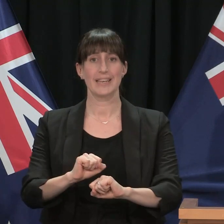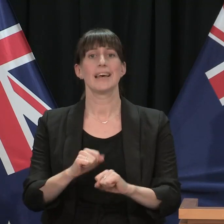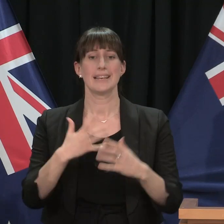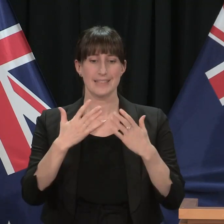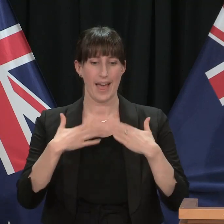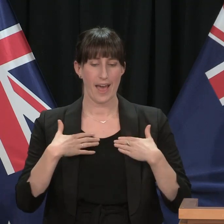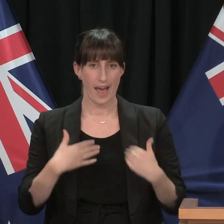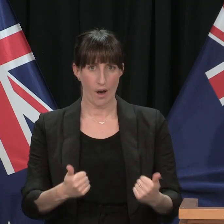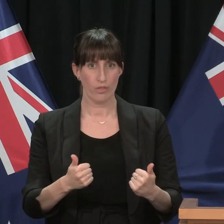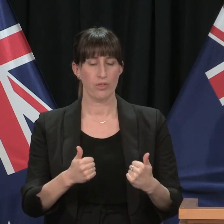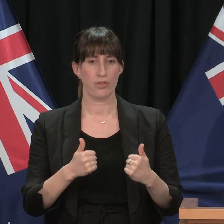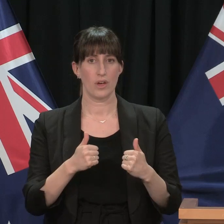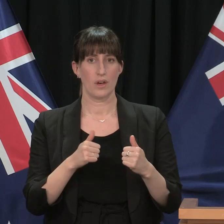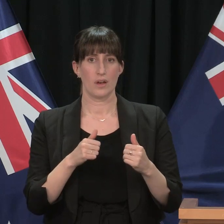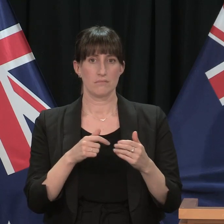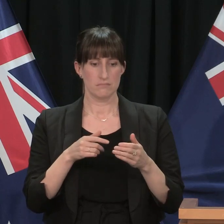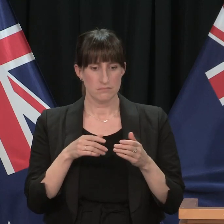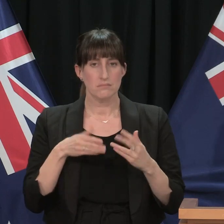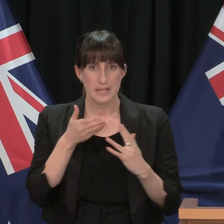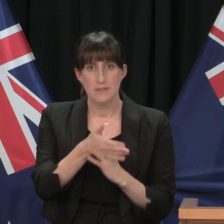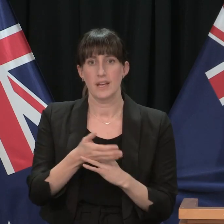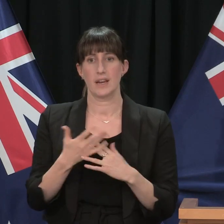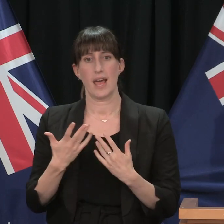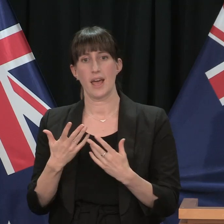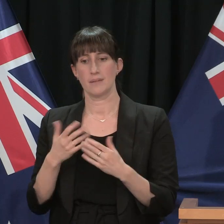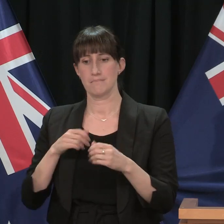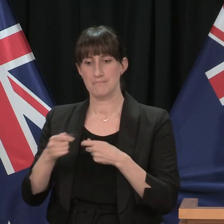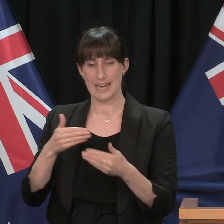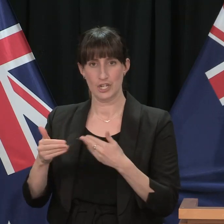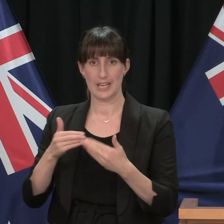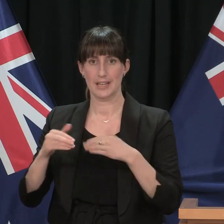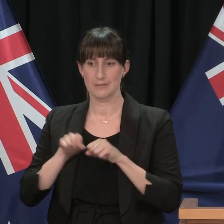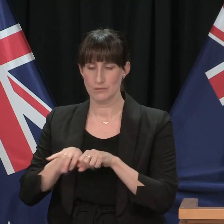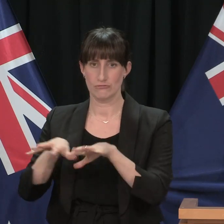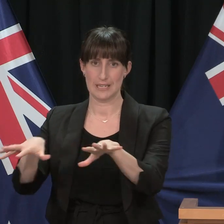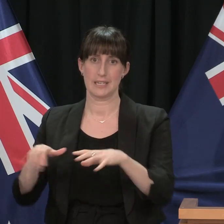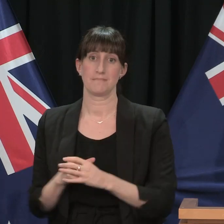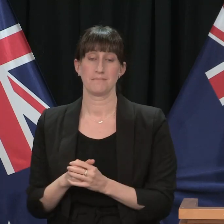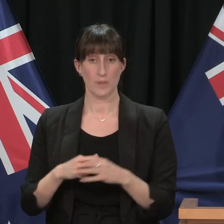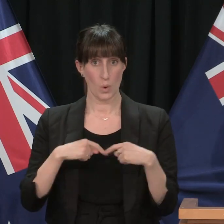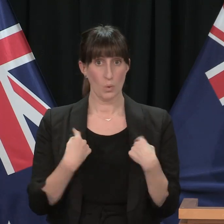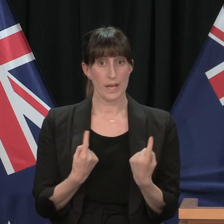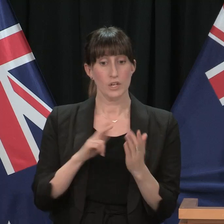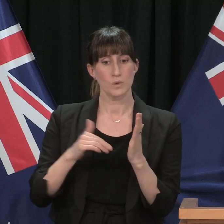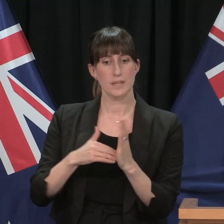outbreaks of the virus comes down to basic public health measures and disease control.